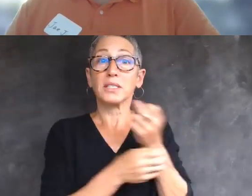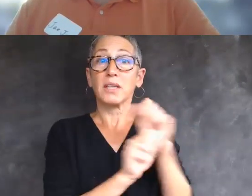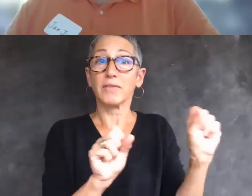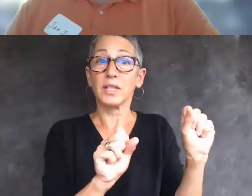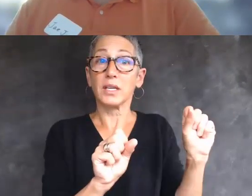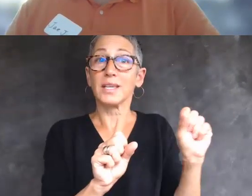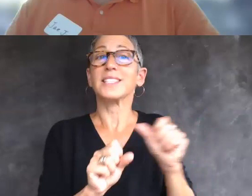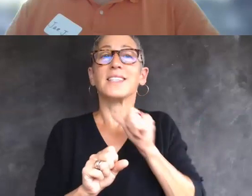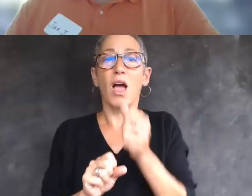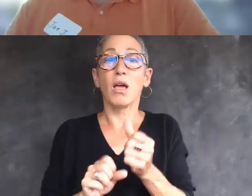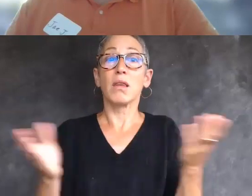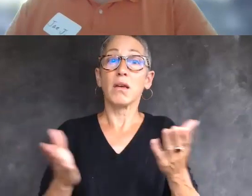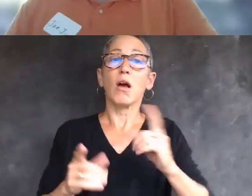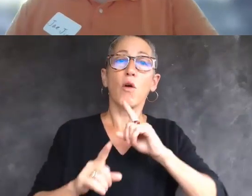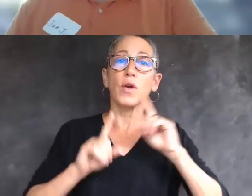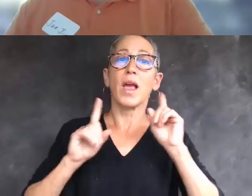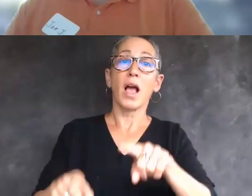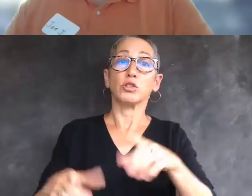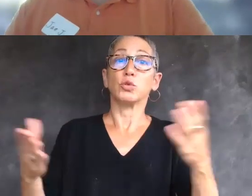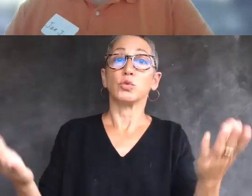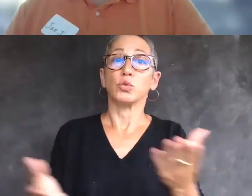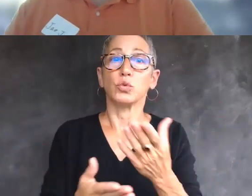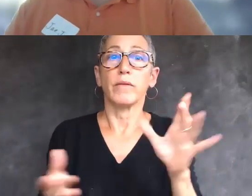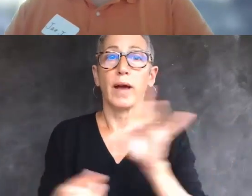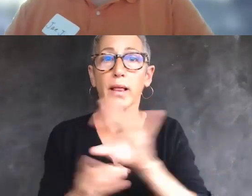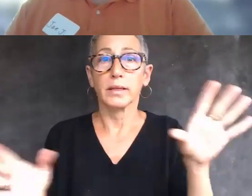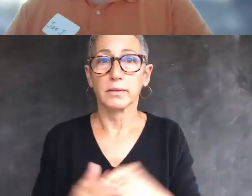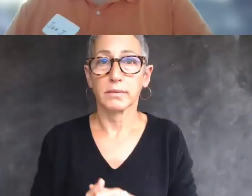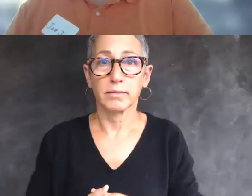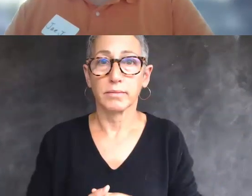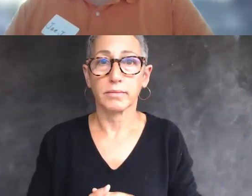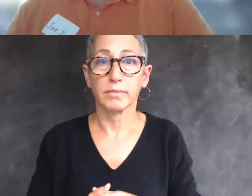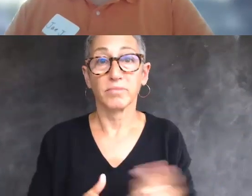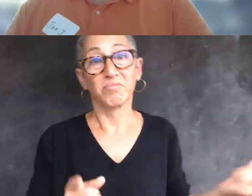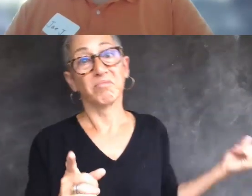Stopping the violence is a minimum requirement is a small sort of expectation.